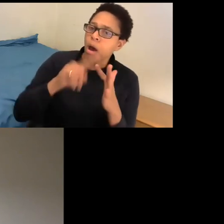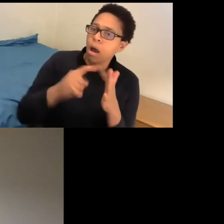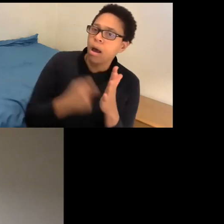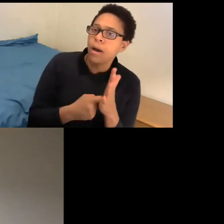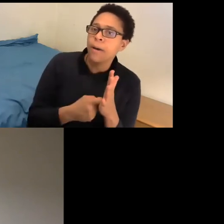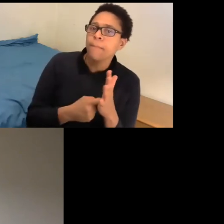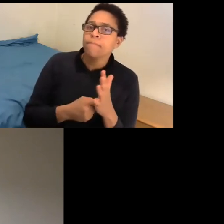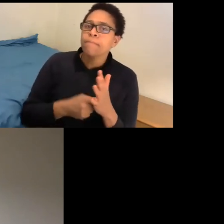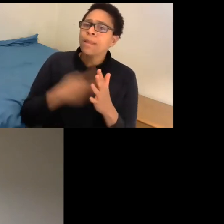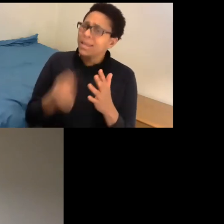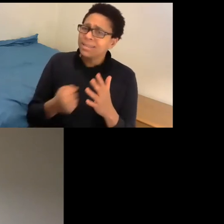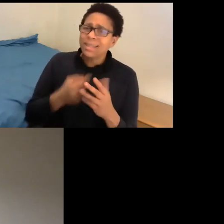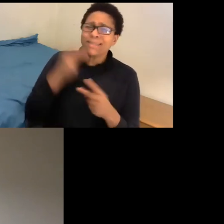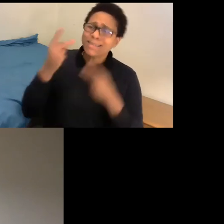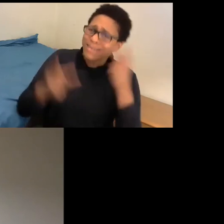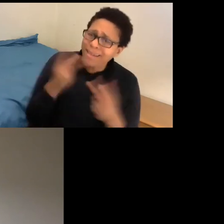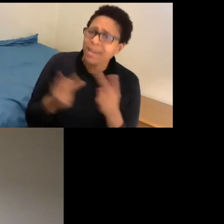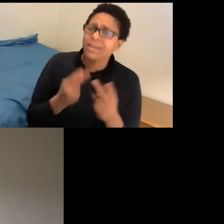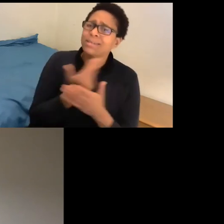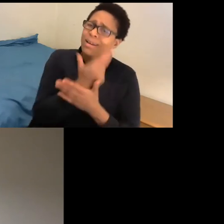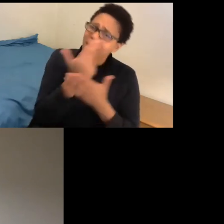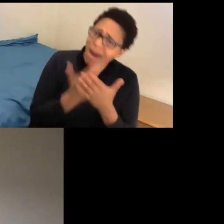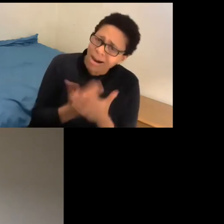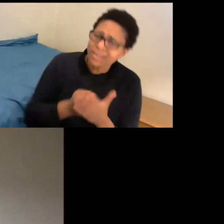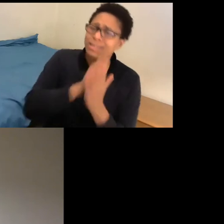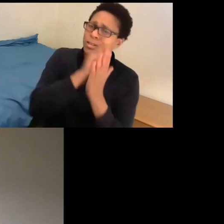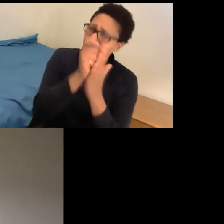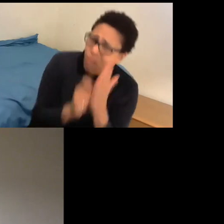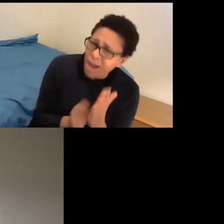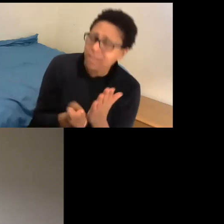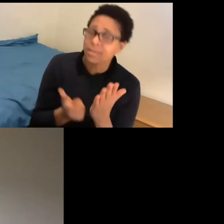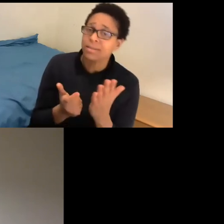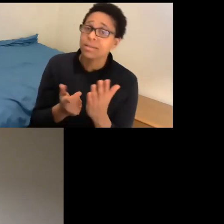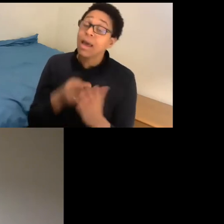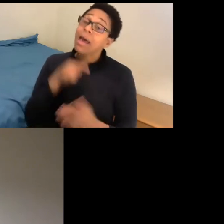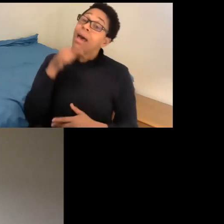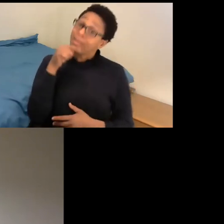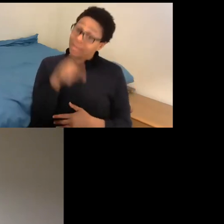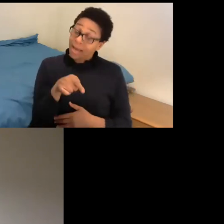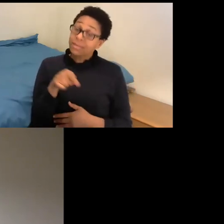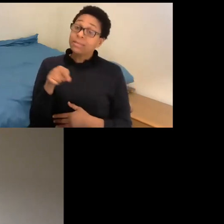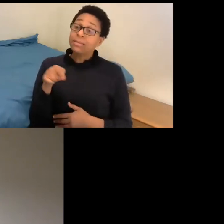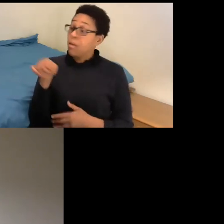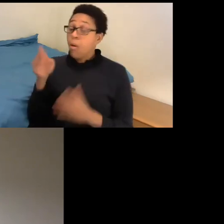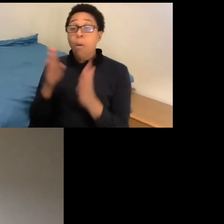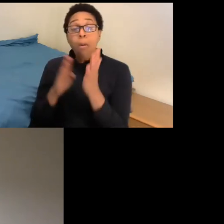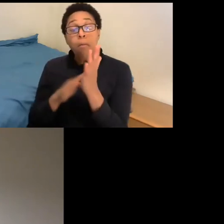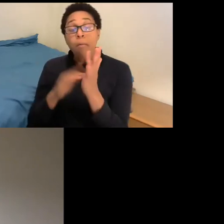Mahalia Jackson. And so I think this is what Mona Haydar is tapping into, like, who has the right to theorize, who has the